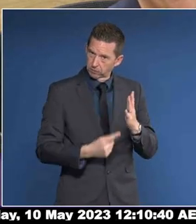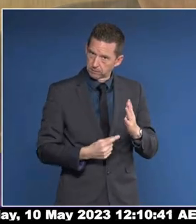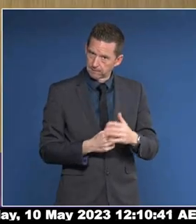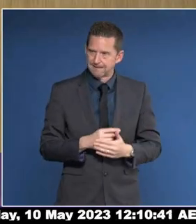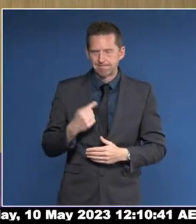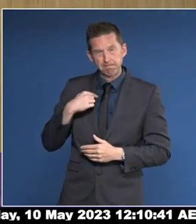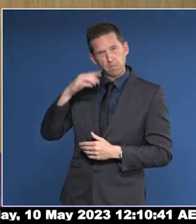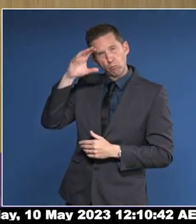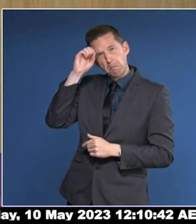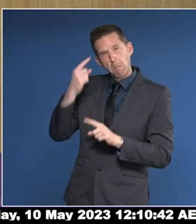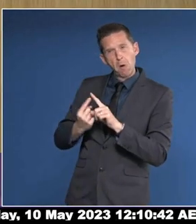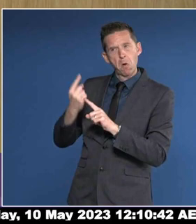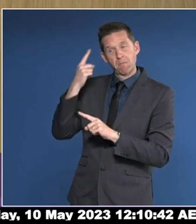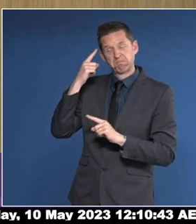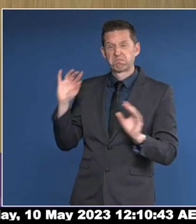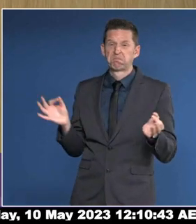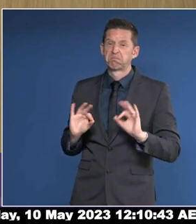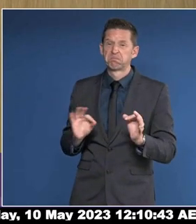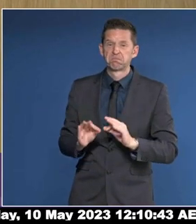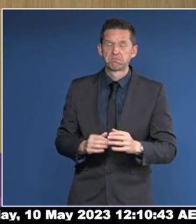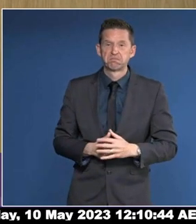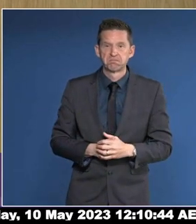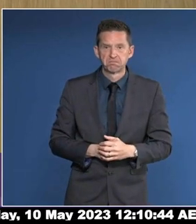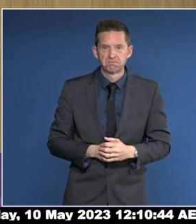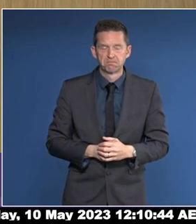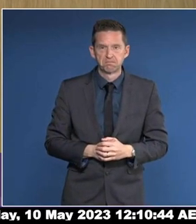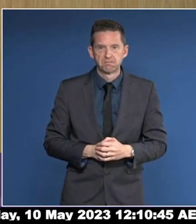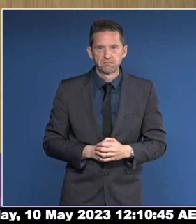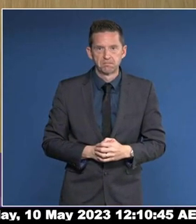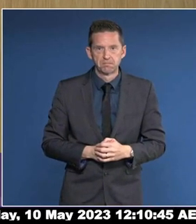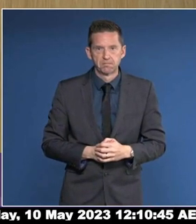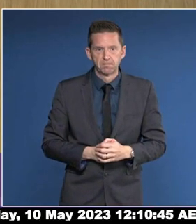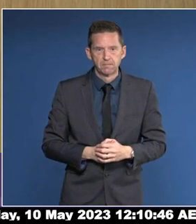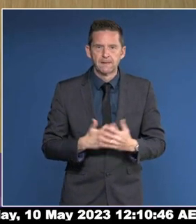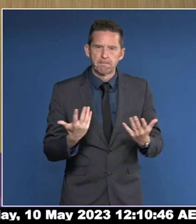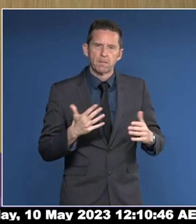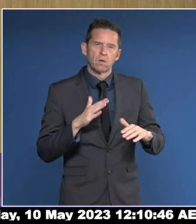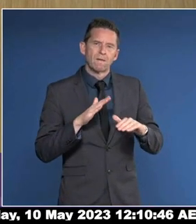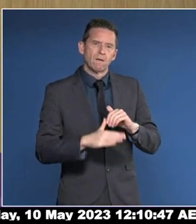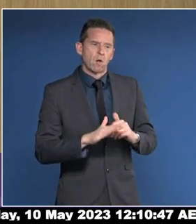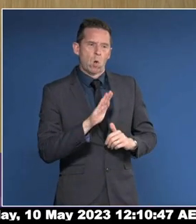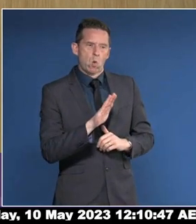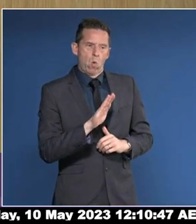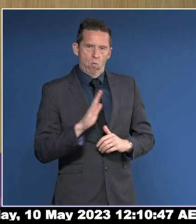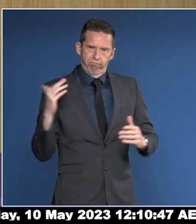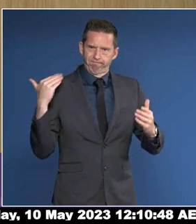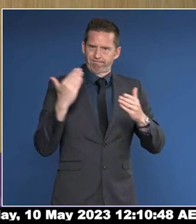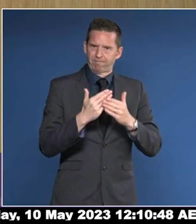Now, in terms of your professional experience, what has been your